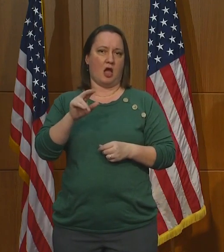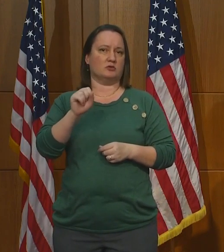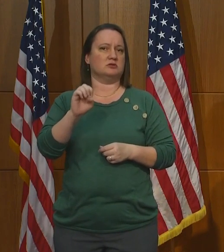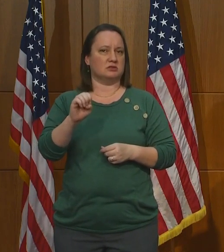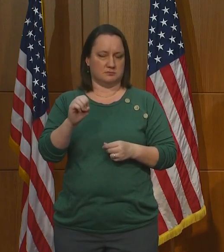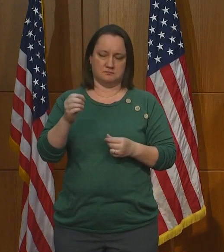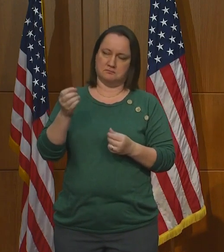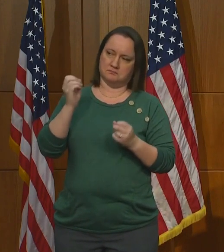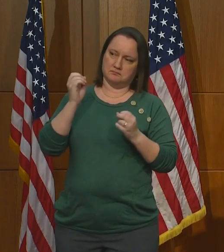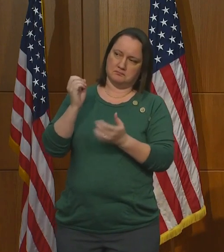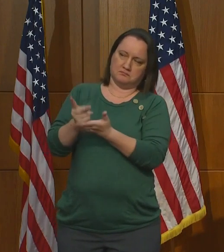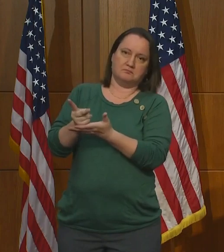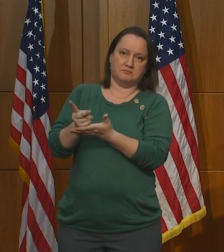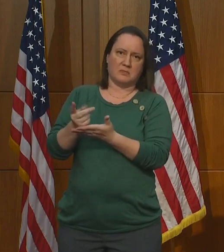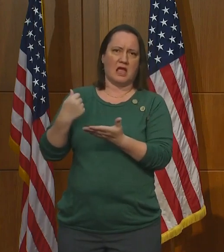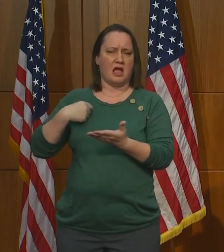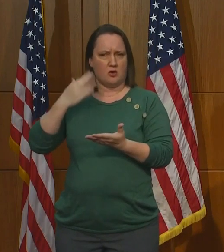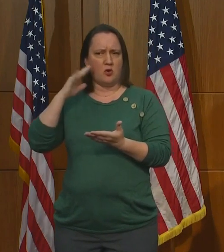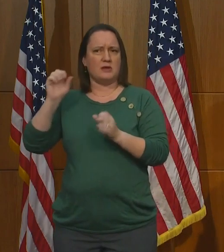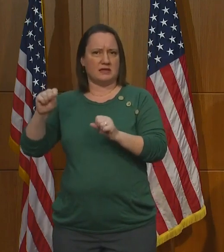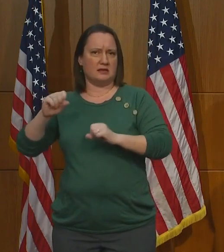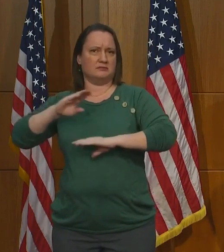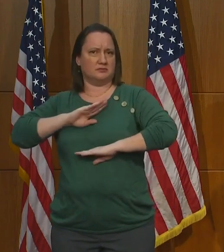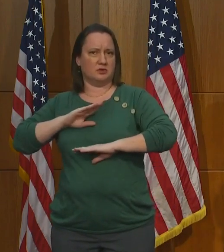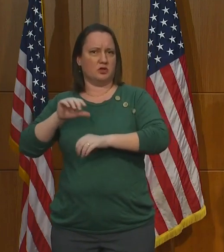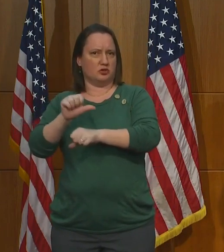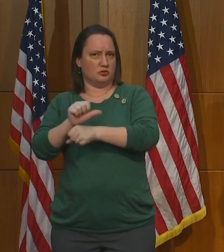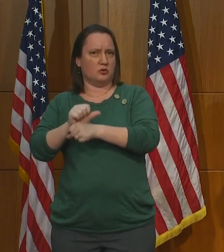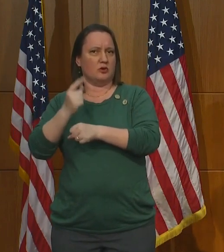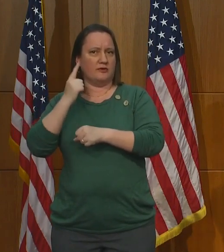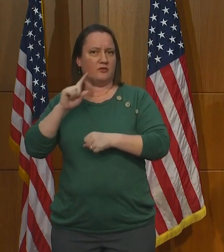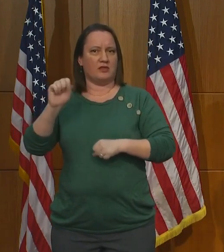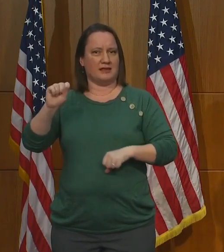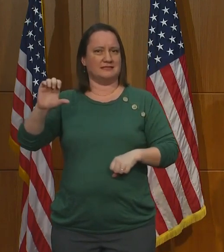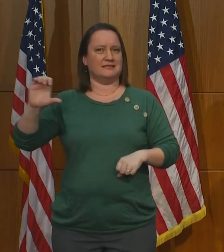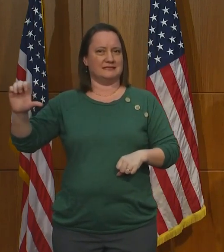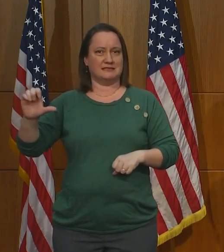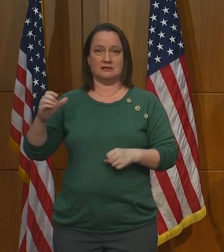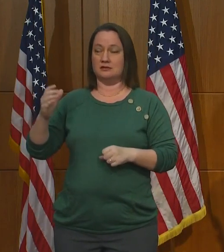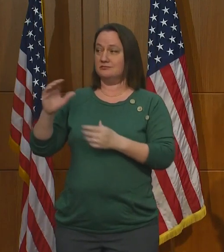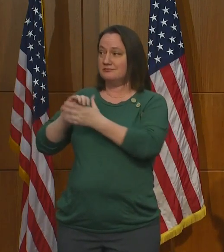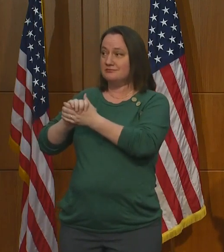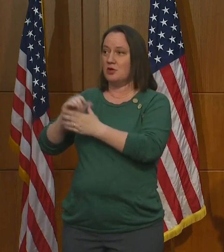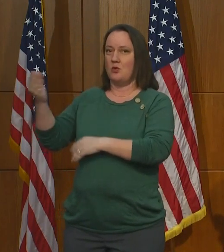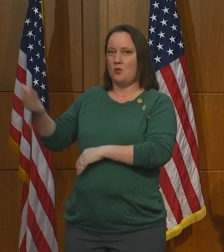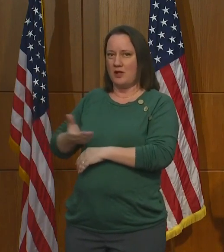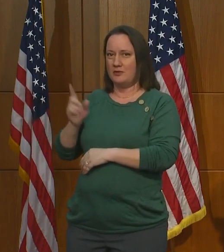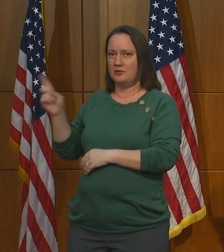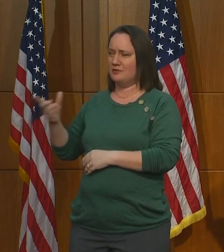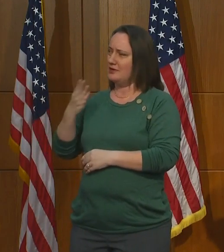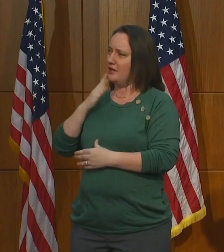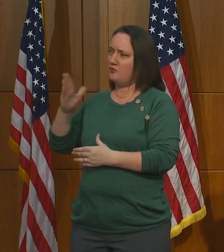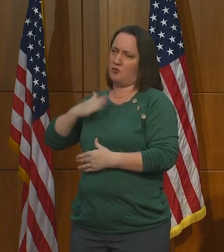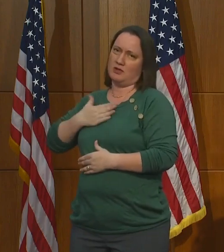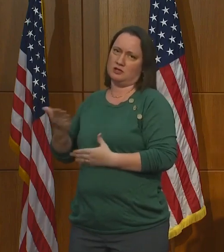WELL SUITED TO FULFILL HIS DUTIES AT THE FCC SO- JAMAL